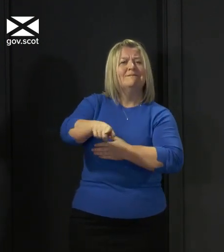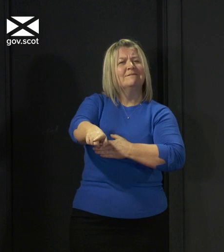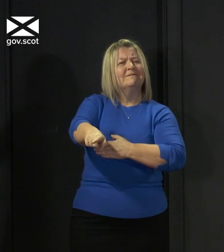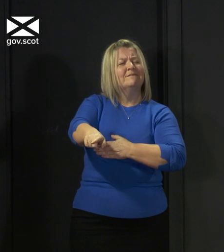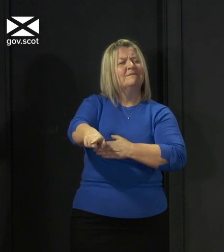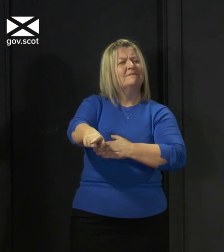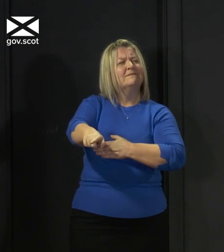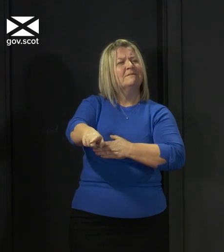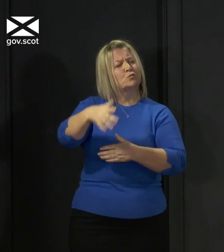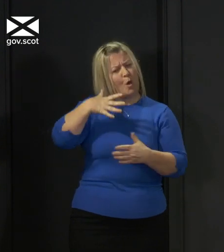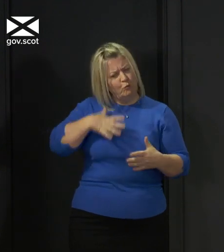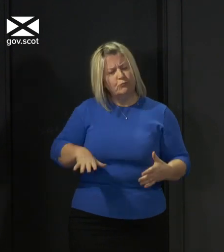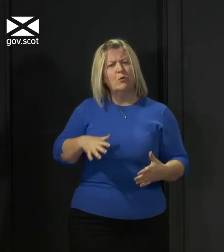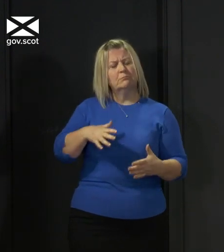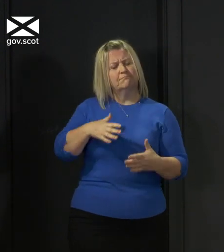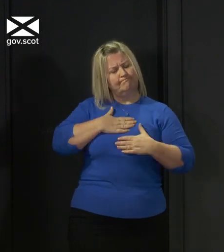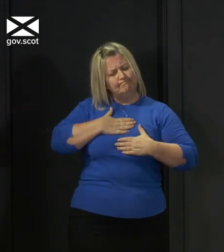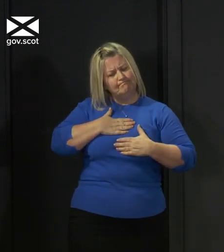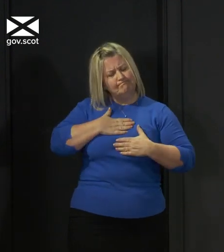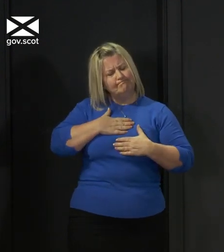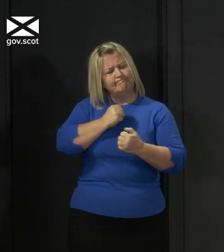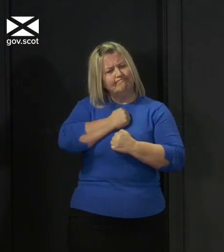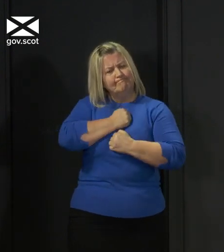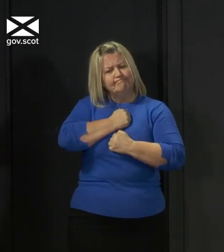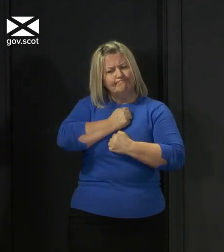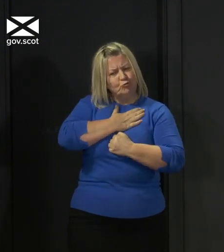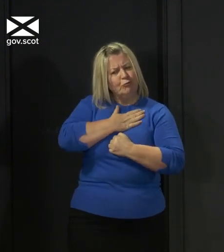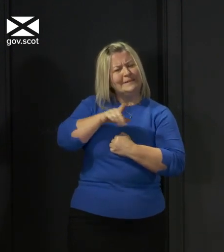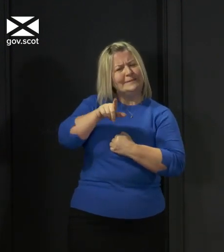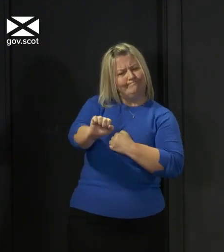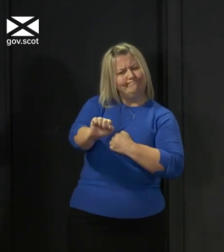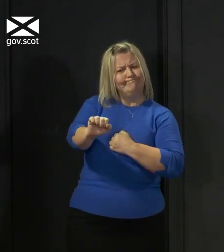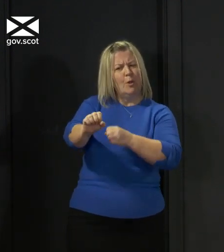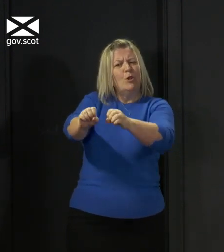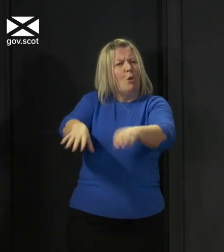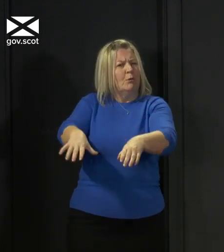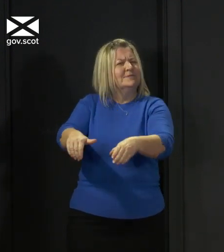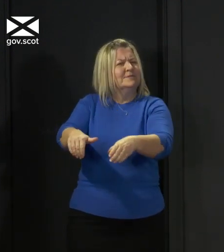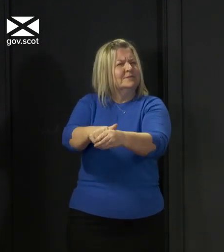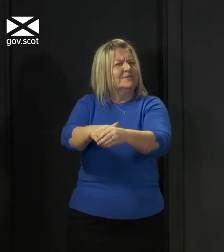want to extend our deepest condolences to everyone who has lost a loved one I